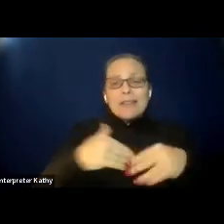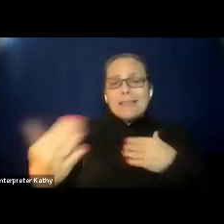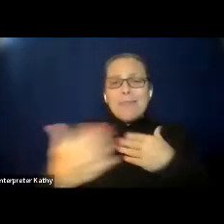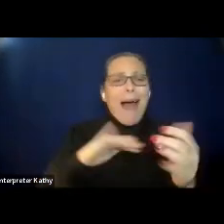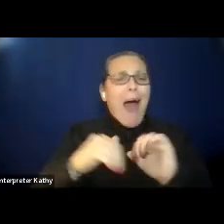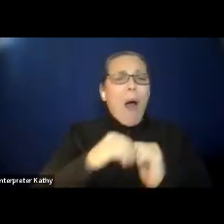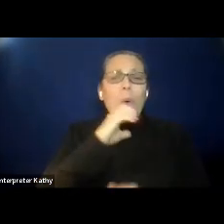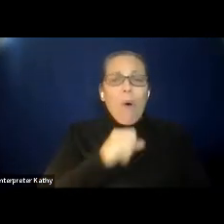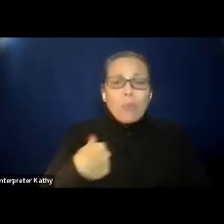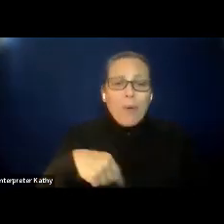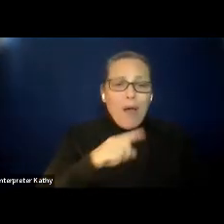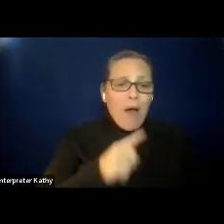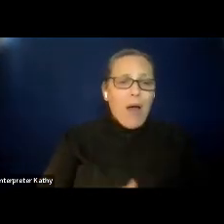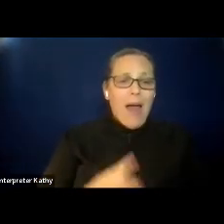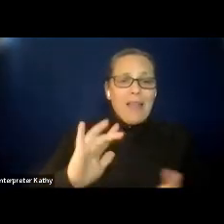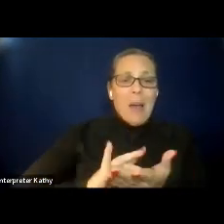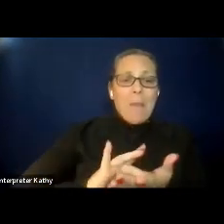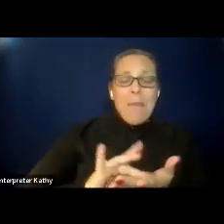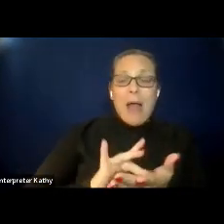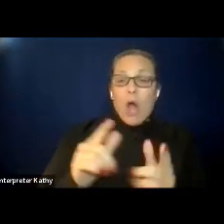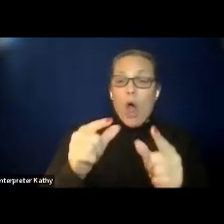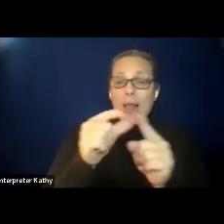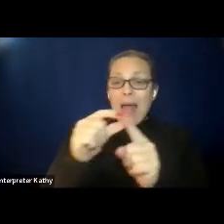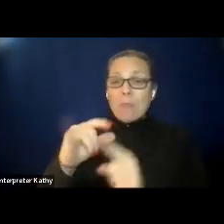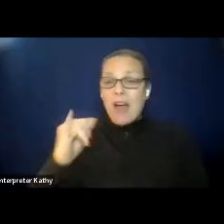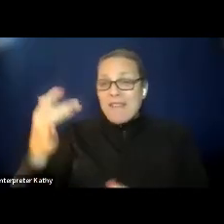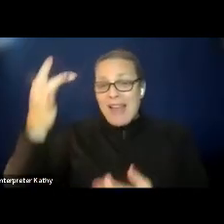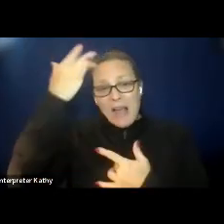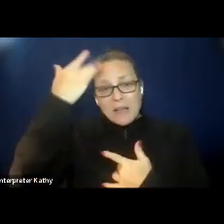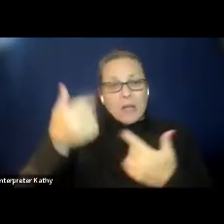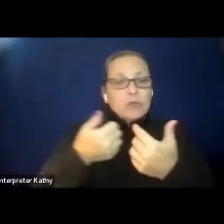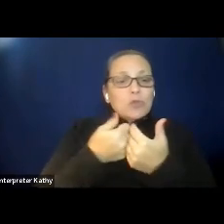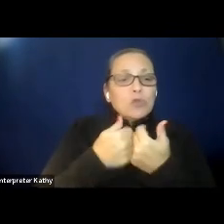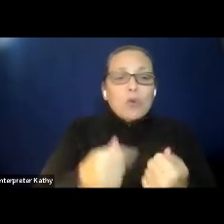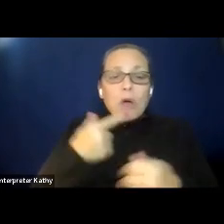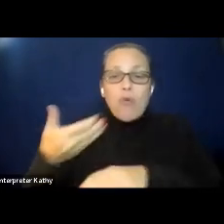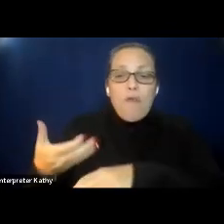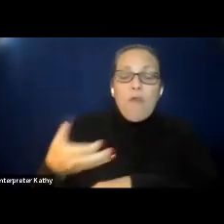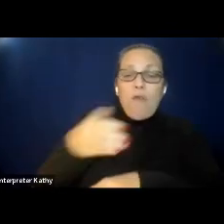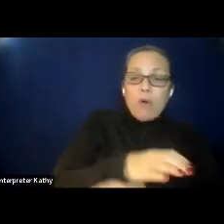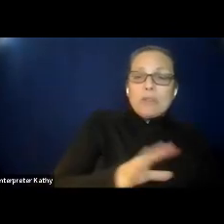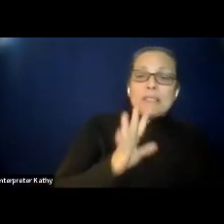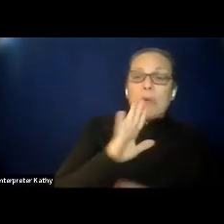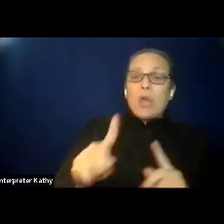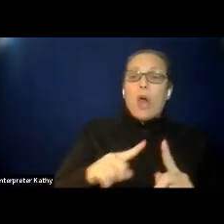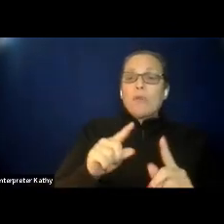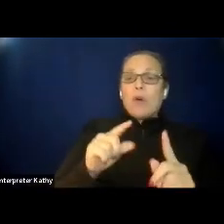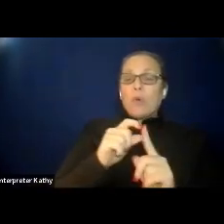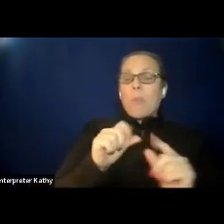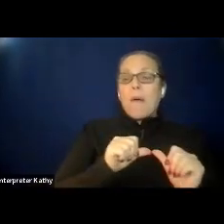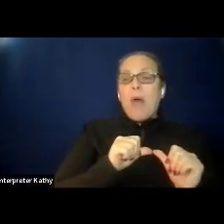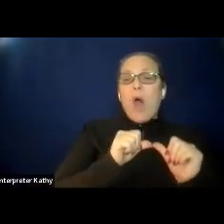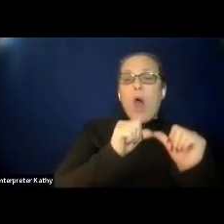tedious intervals and abrupt endings. Some of us contend with the impairments of old age while still young; some of us